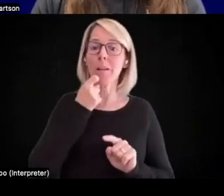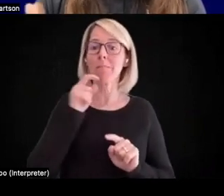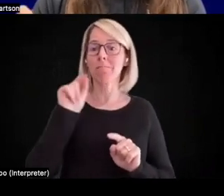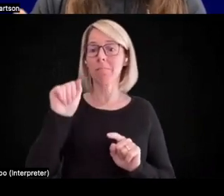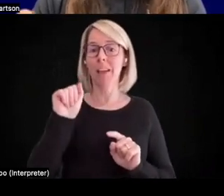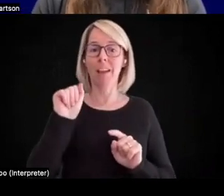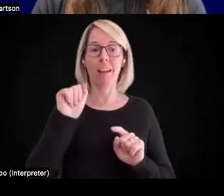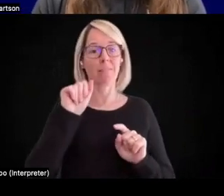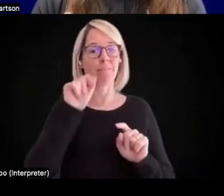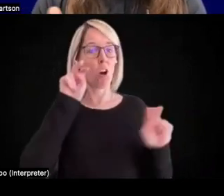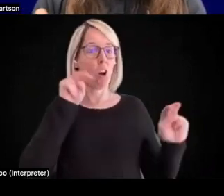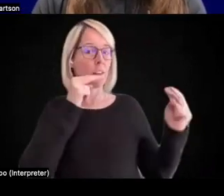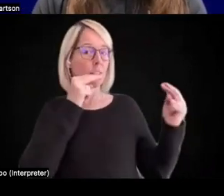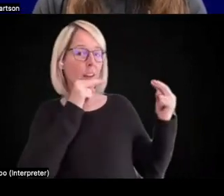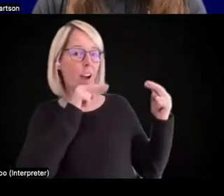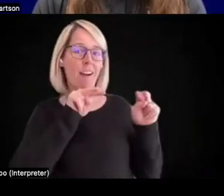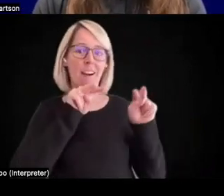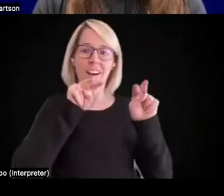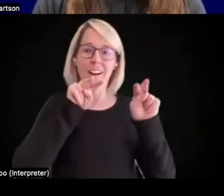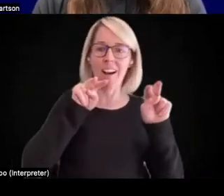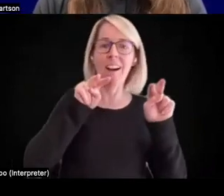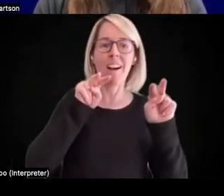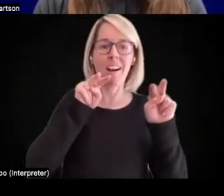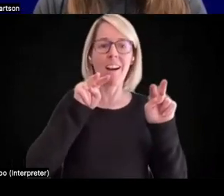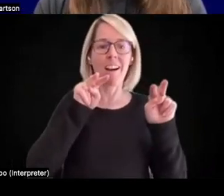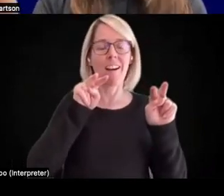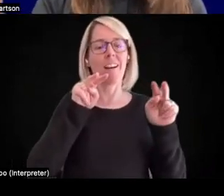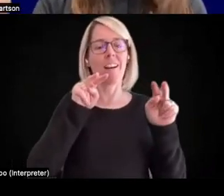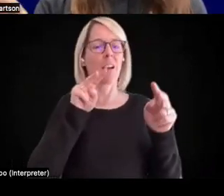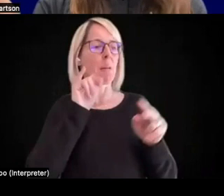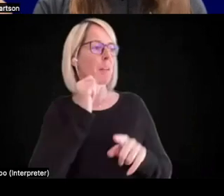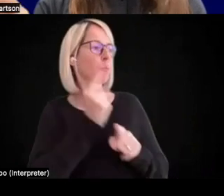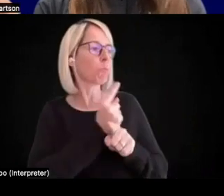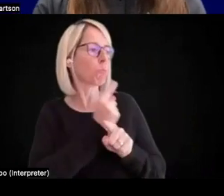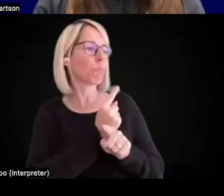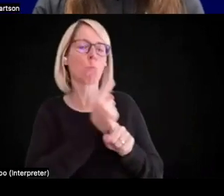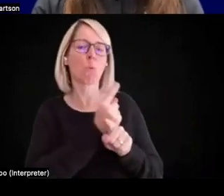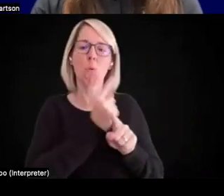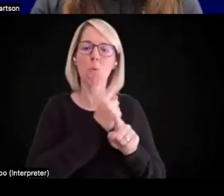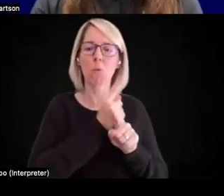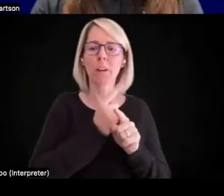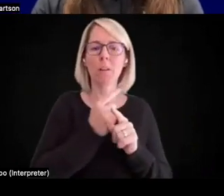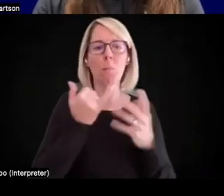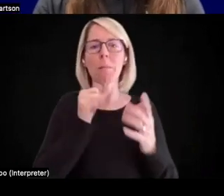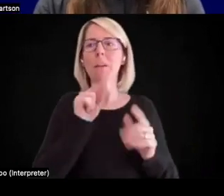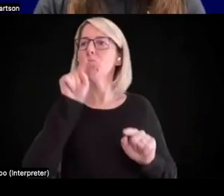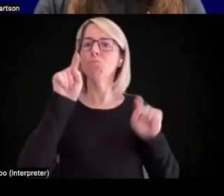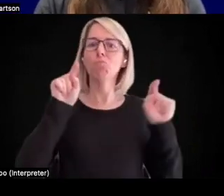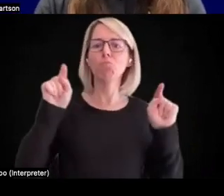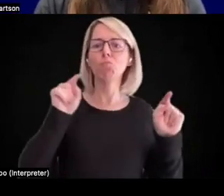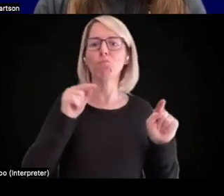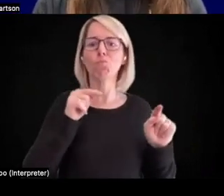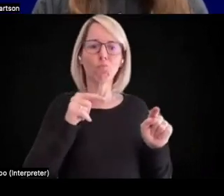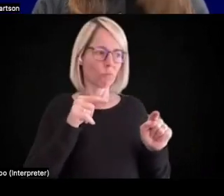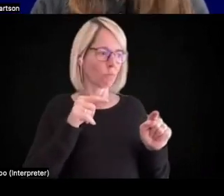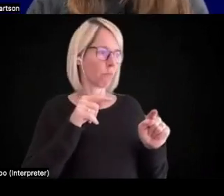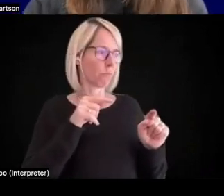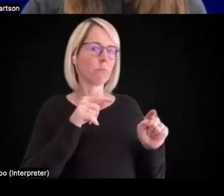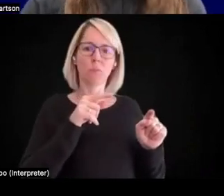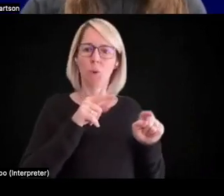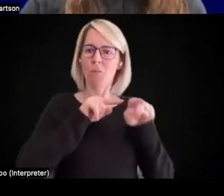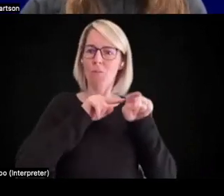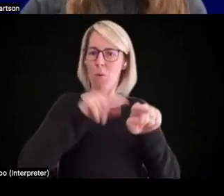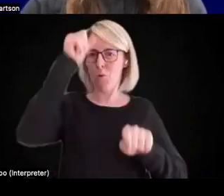and there may be some auditory and gestural kind of like pointing involved as well, but a lot of it